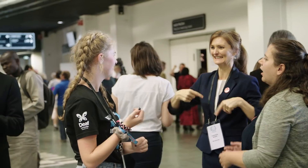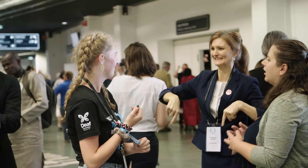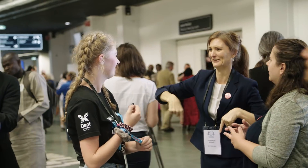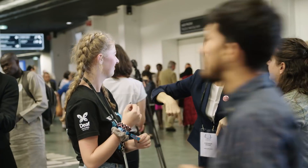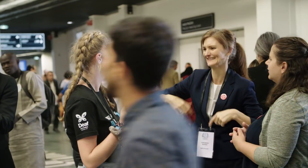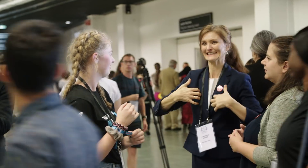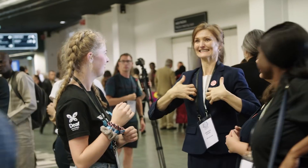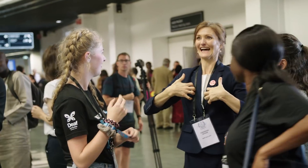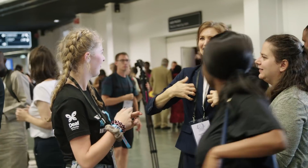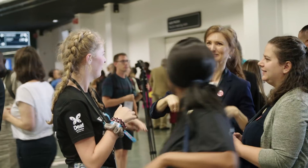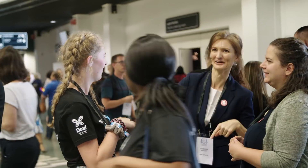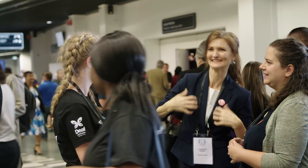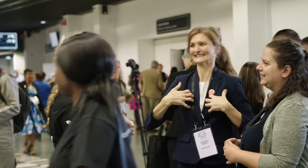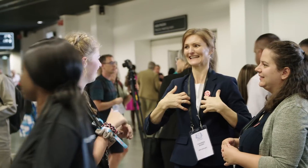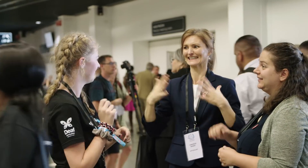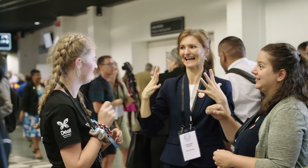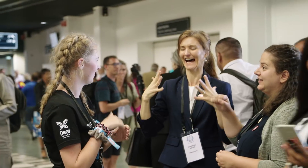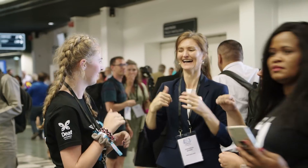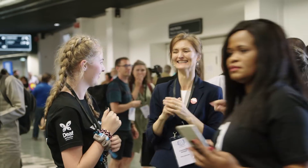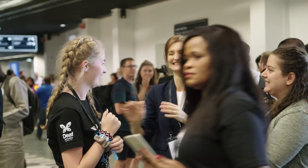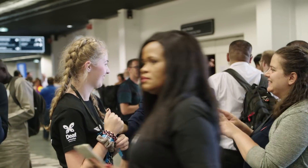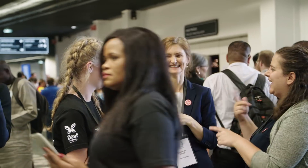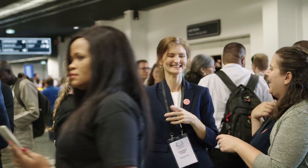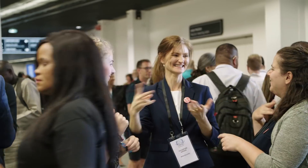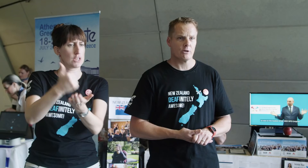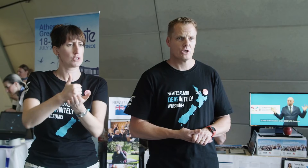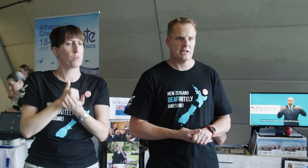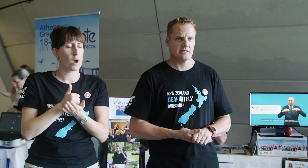We've had a lot of support from Tourism New Zealand, I think we stand a really, really good chance,